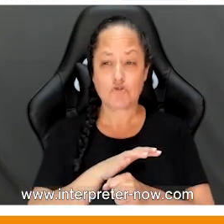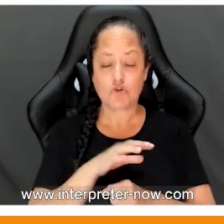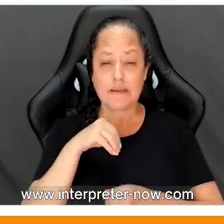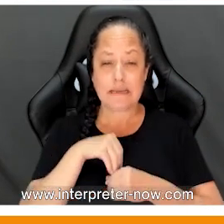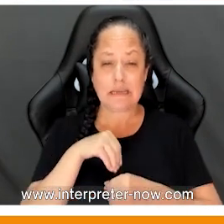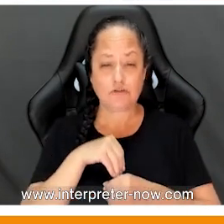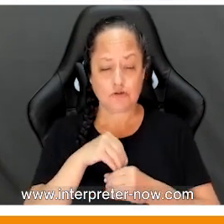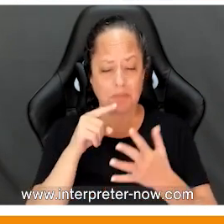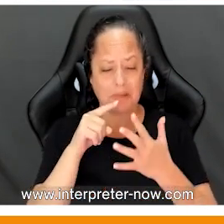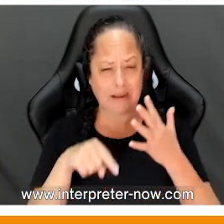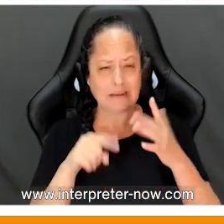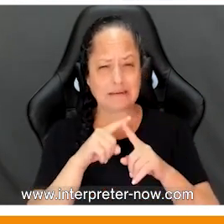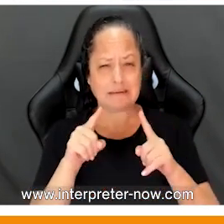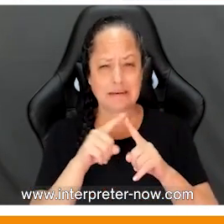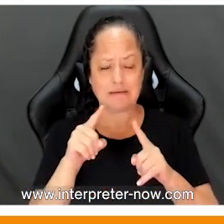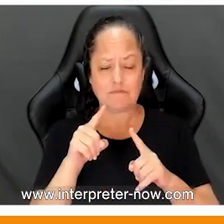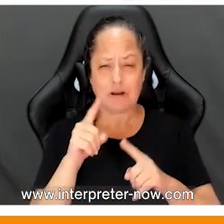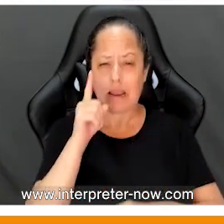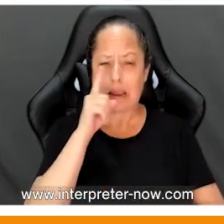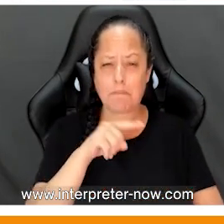Imposter syndrome, I think is a level of this as well.